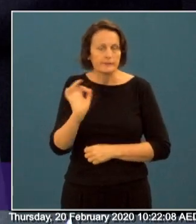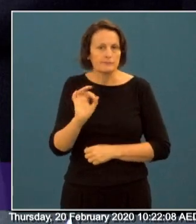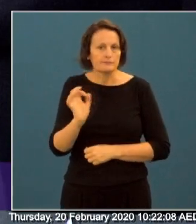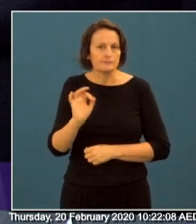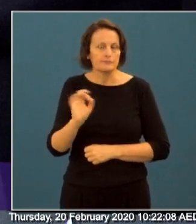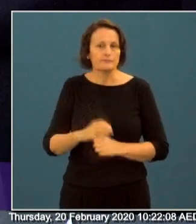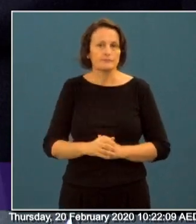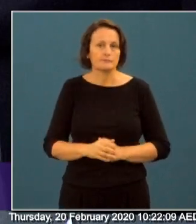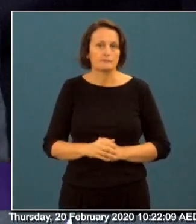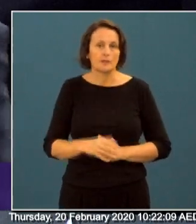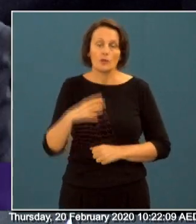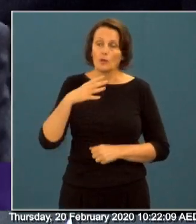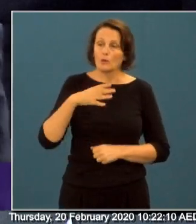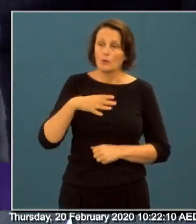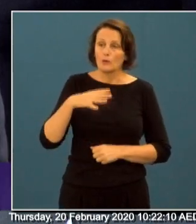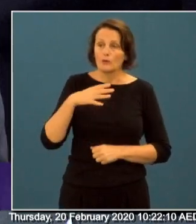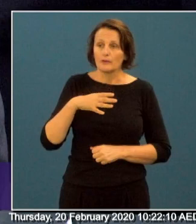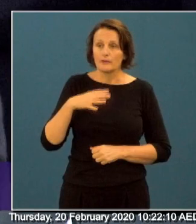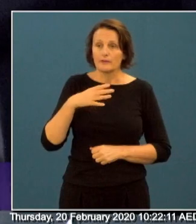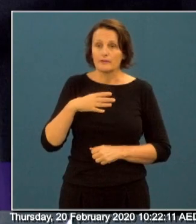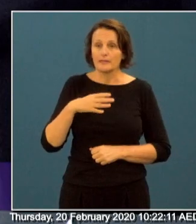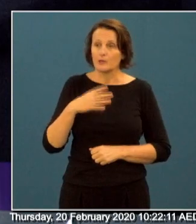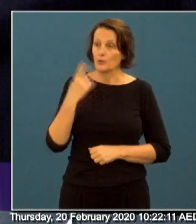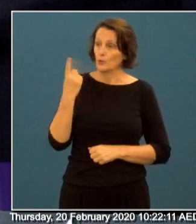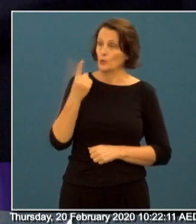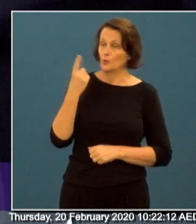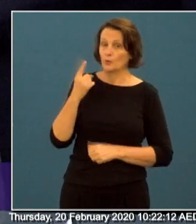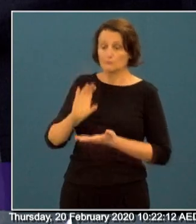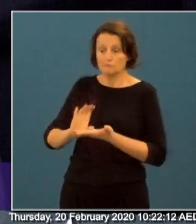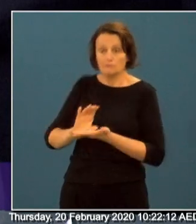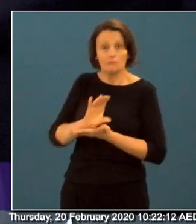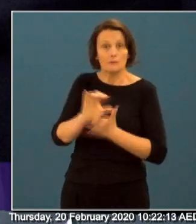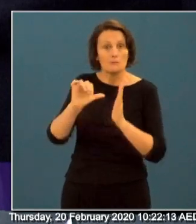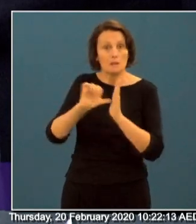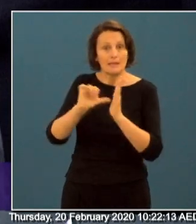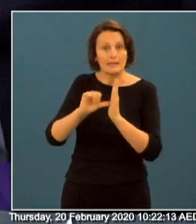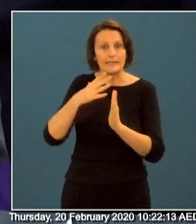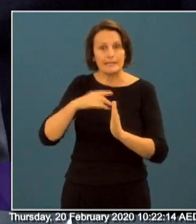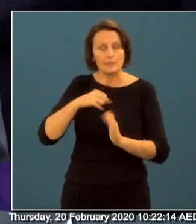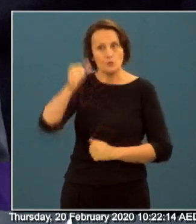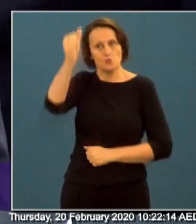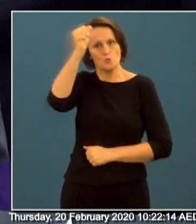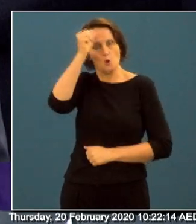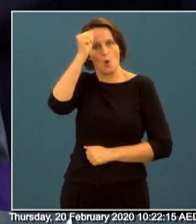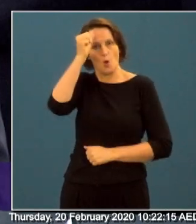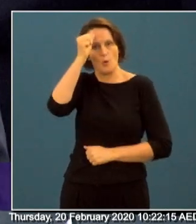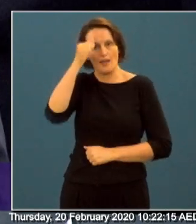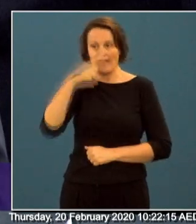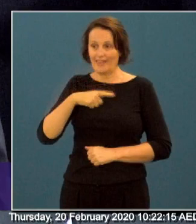on the part of all of the funders and a willingness to commit to cooperative activity.